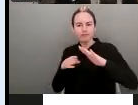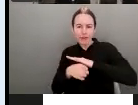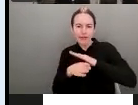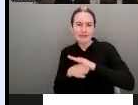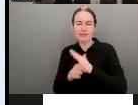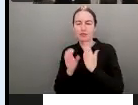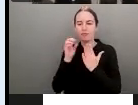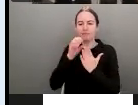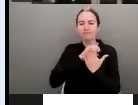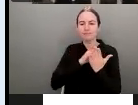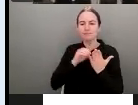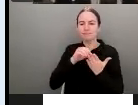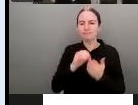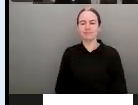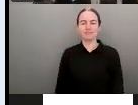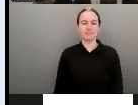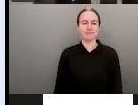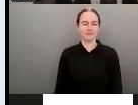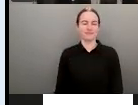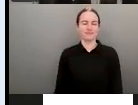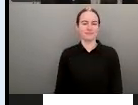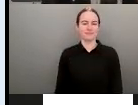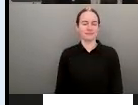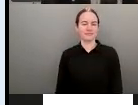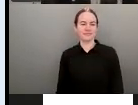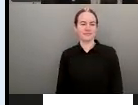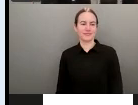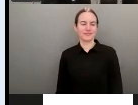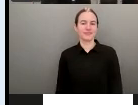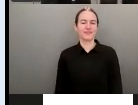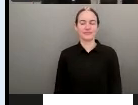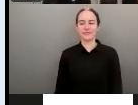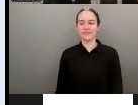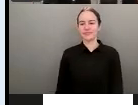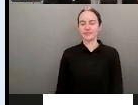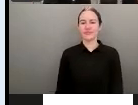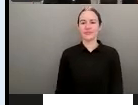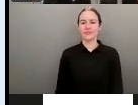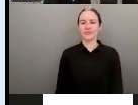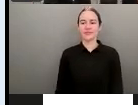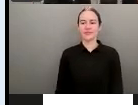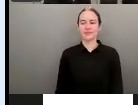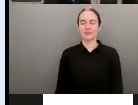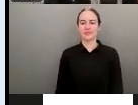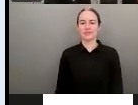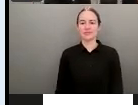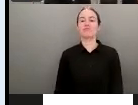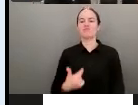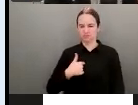So, I have done quite a bit of mobile app accessibility testing myself.